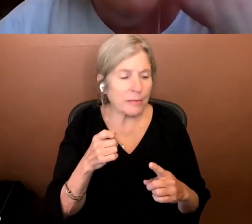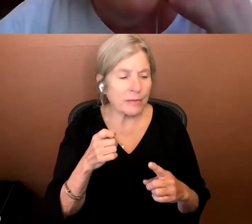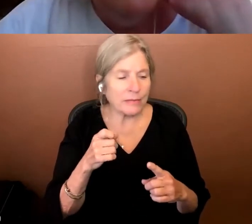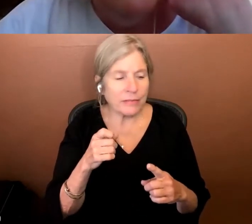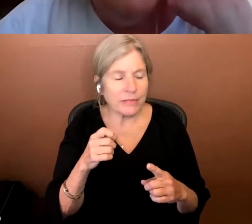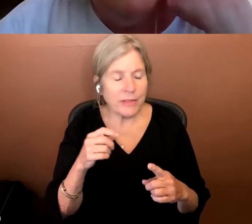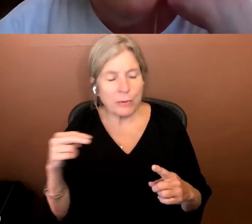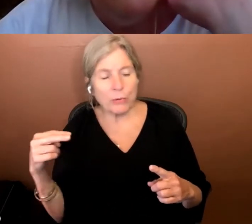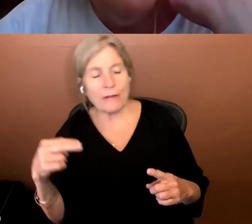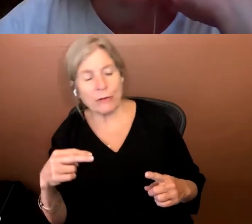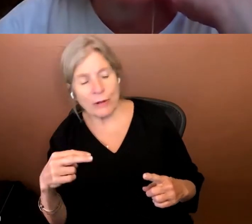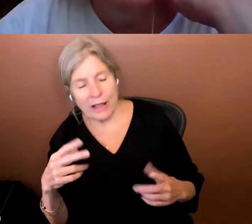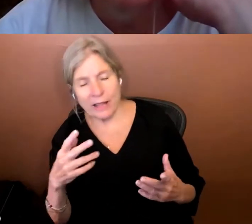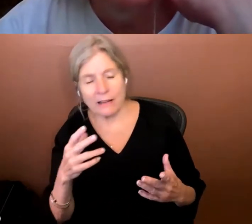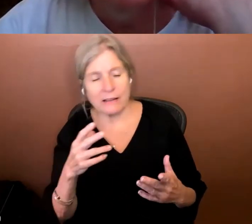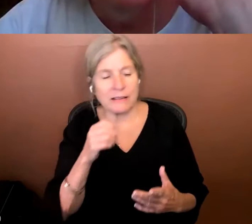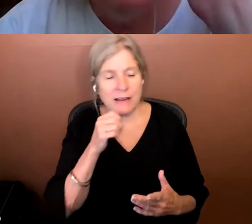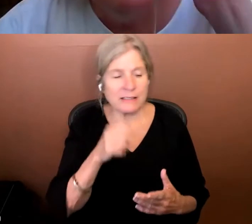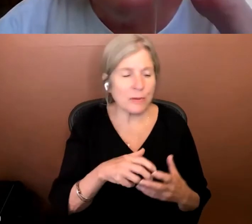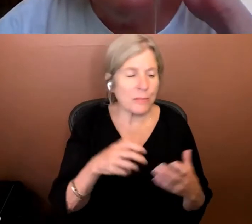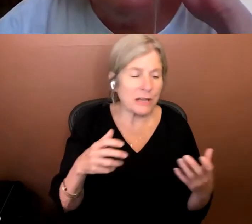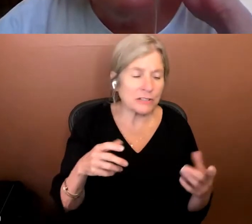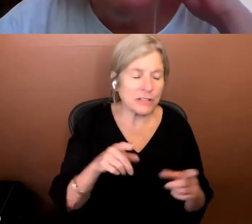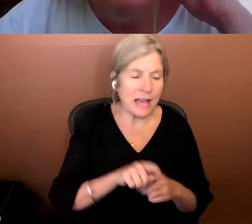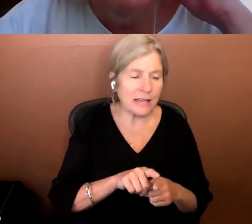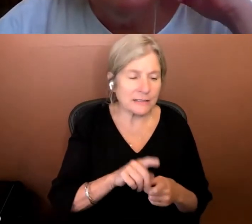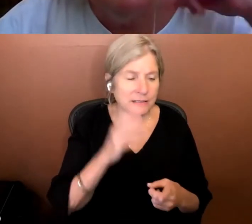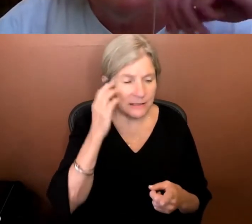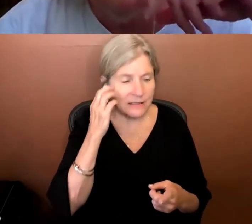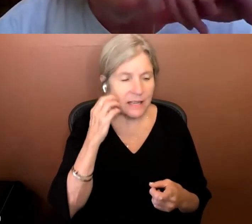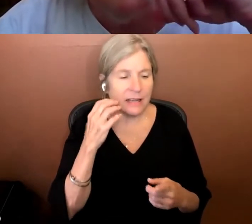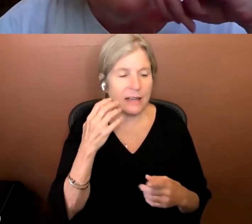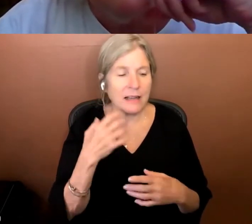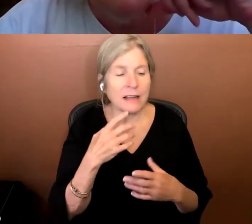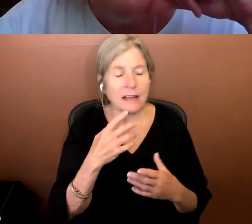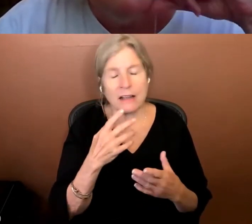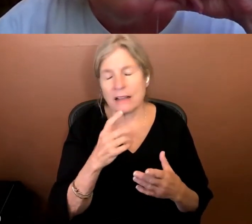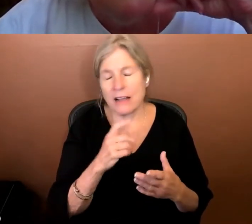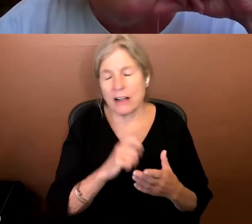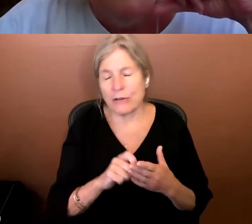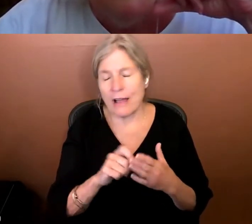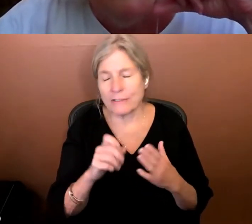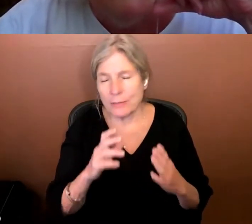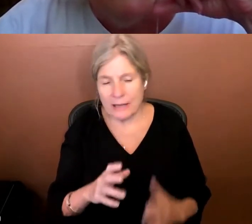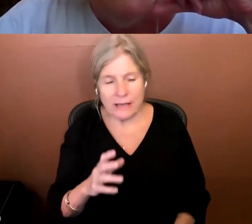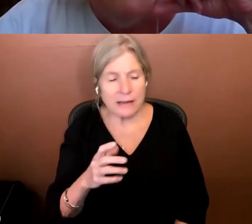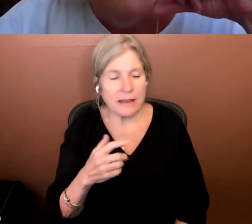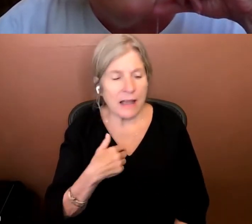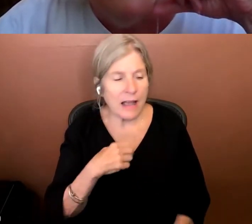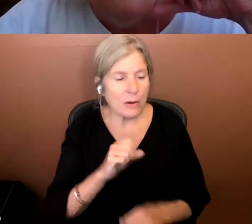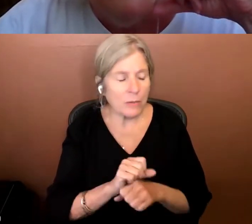craftsmanship. I also work as an editor and strategy consultant for Ona sis pub